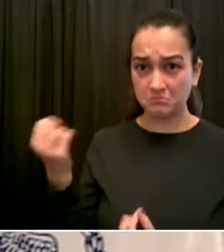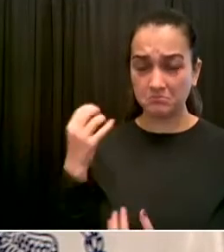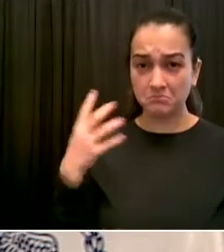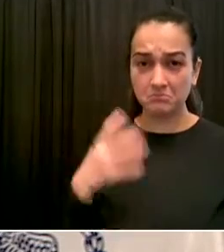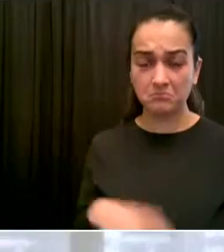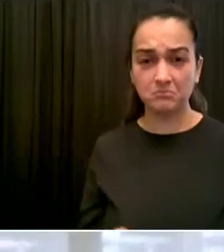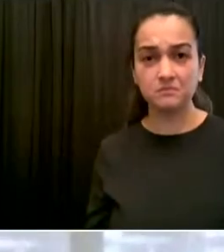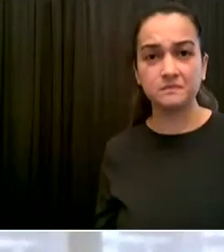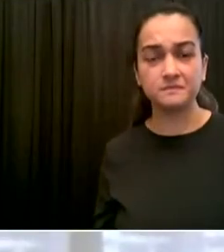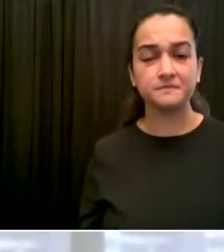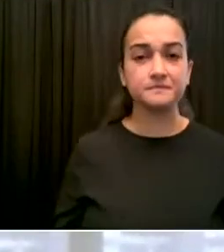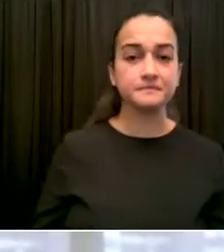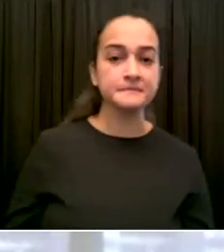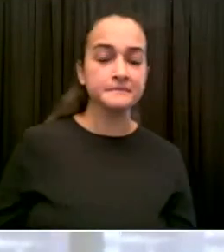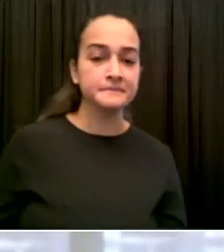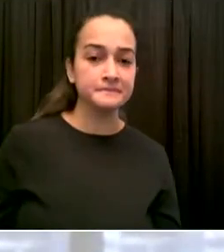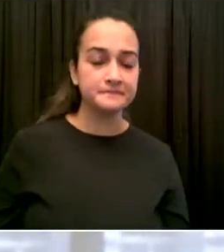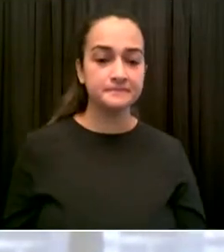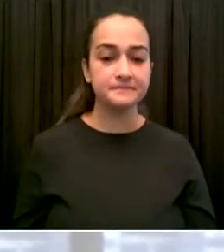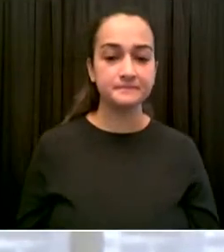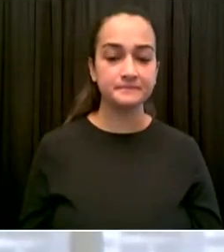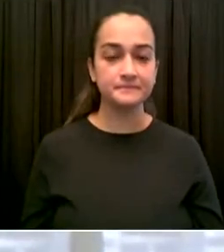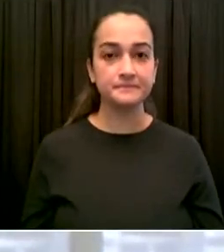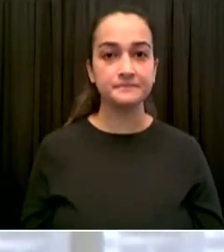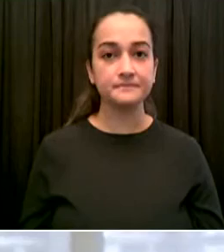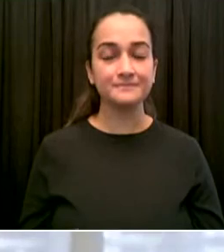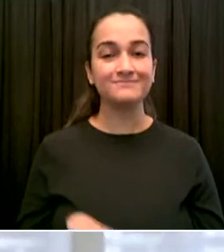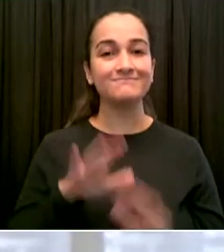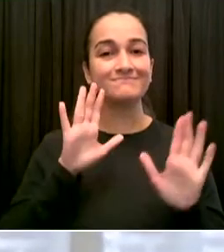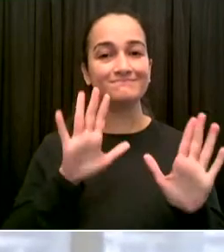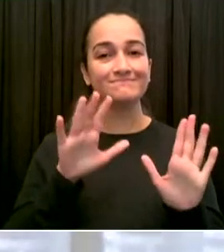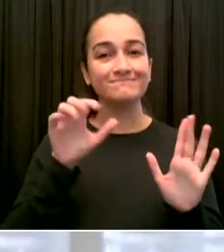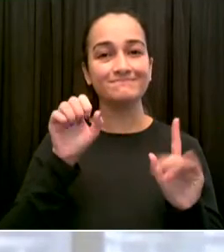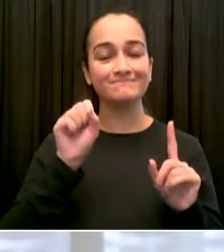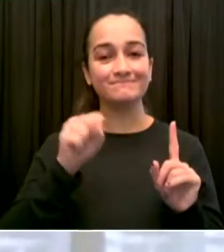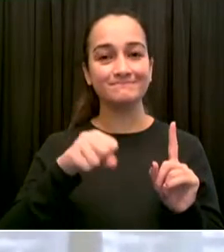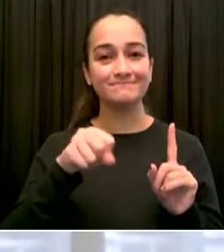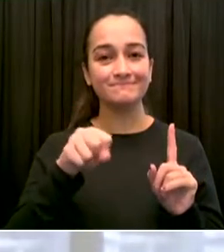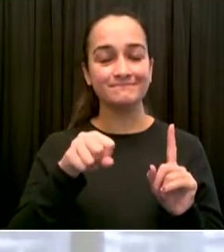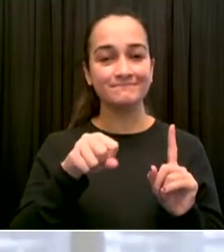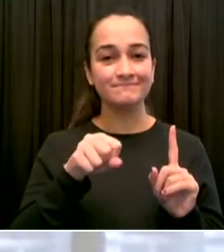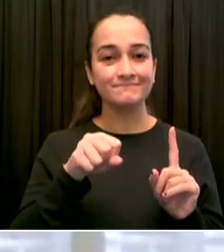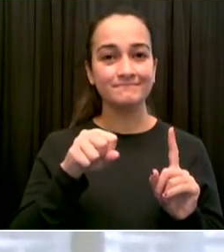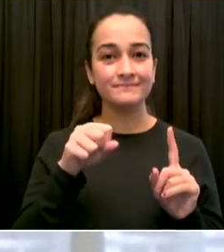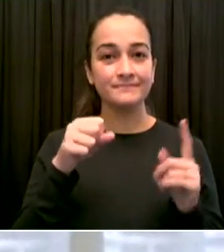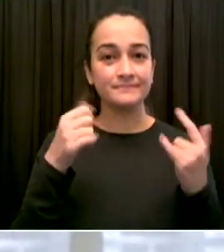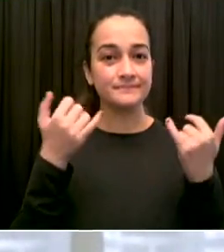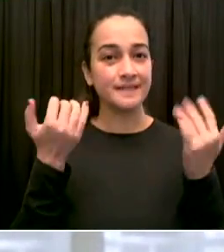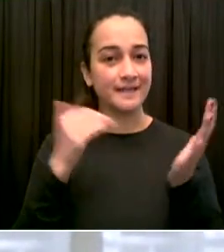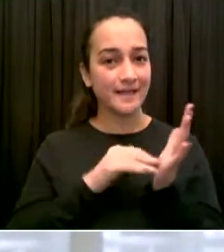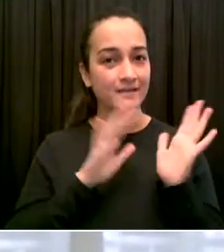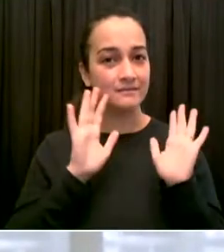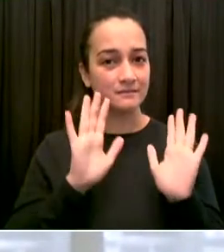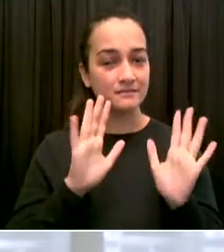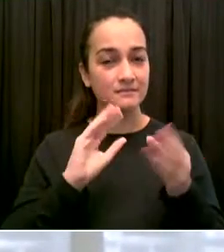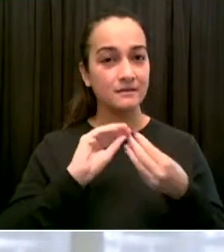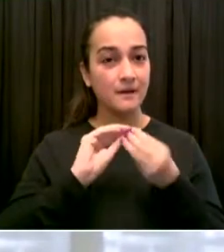CHANLLCEORIN, TERMS OF THE TRUE NUMBERS OF WHAT'S GOING ON IN THE DOE IN COMPARISON TO THE